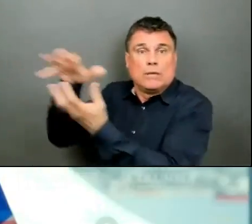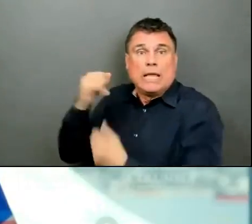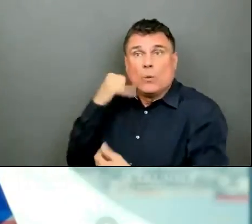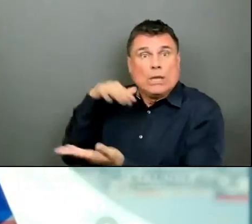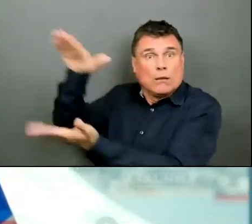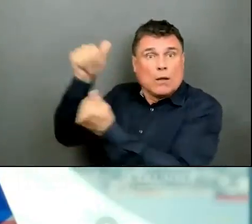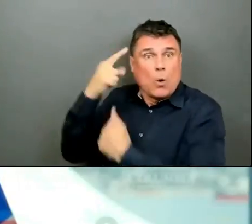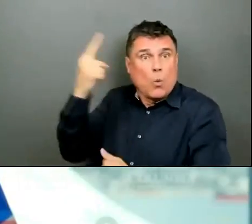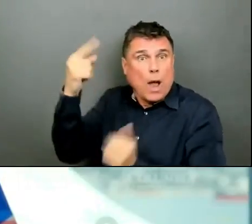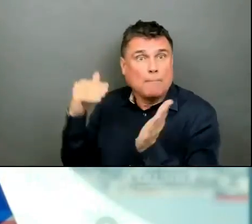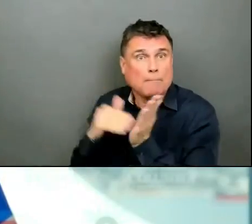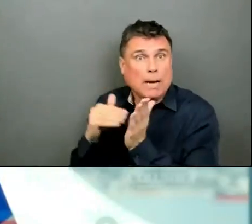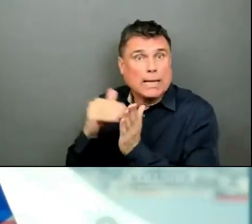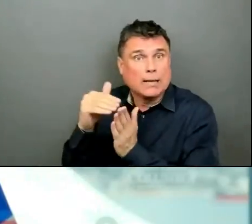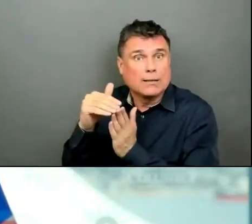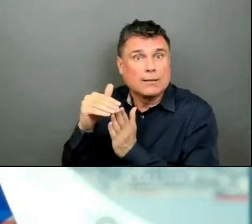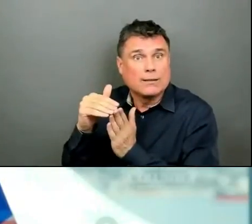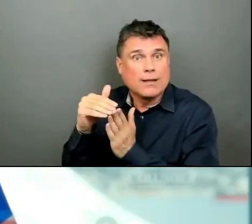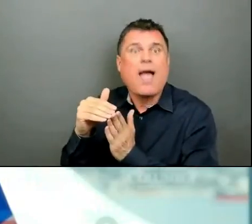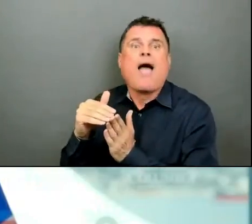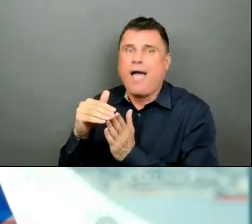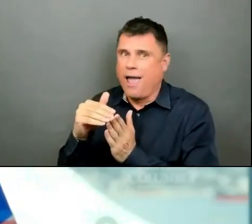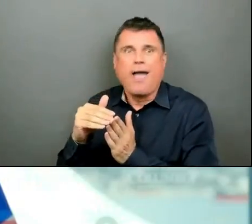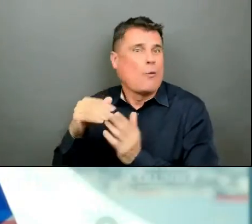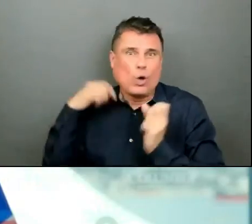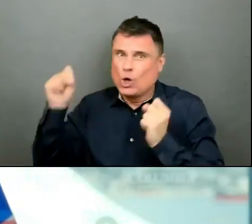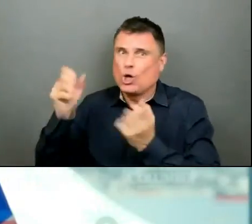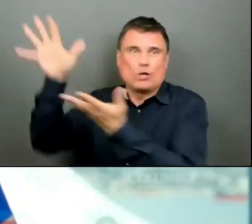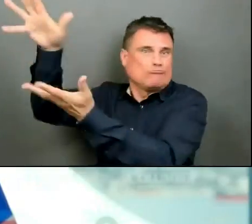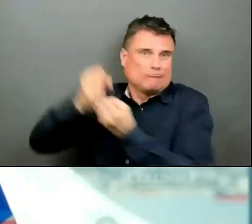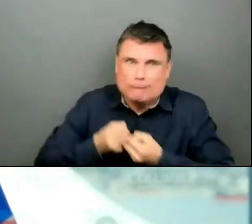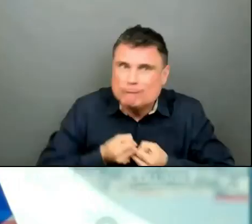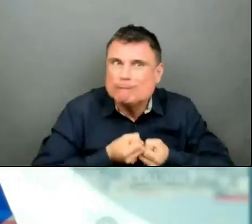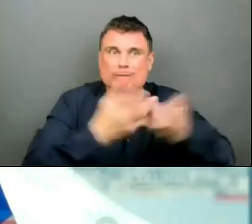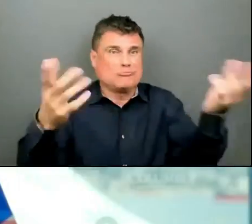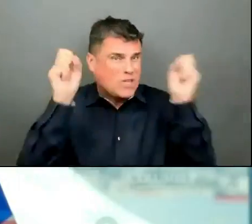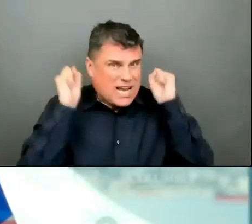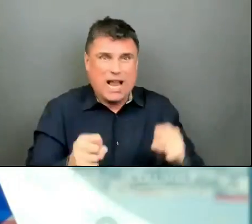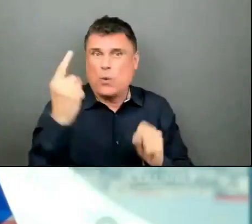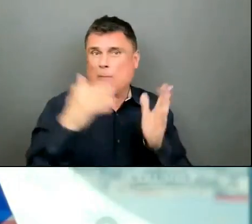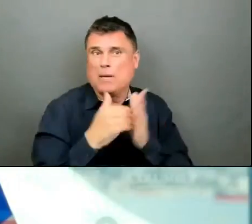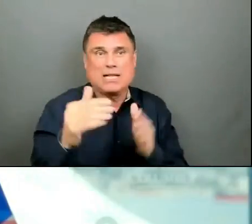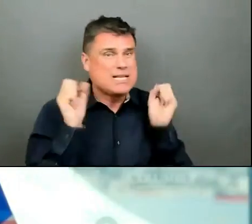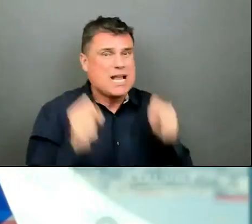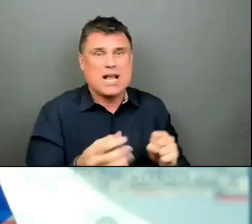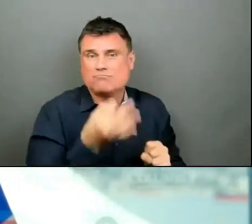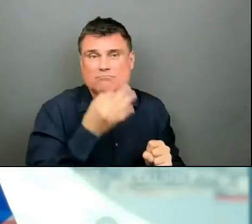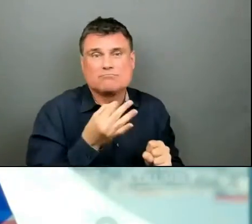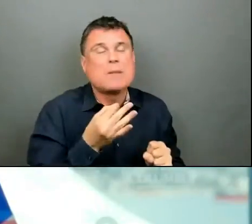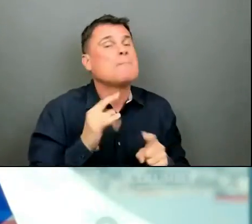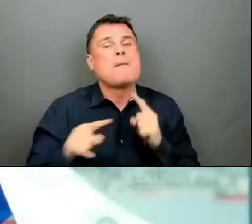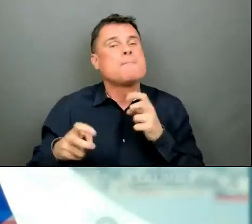have the system in place, the capacity to deliver that and to deliver that quickly. The key issue is doses.